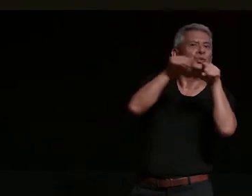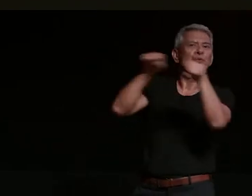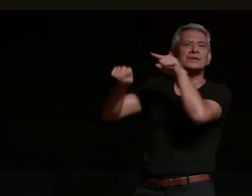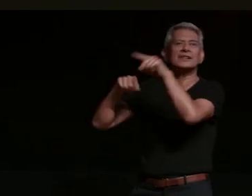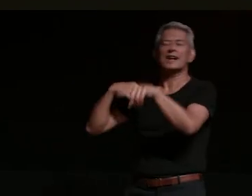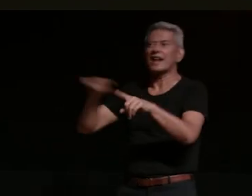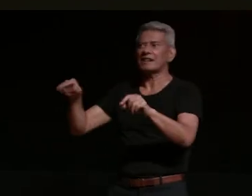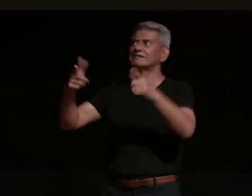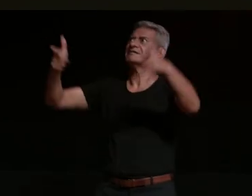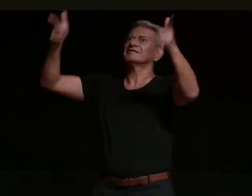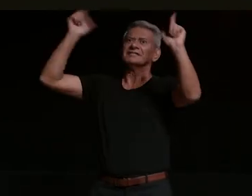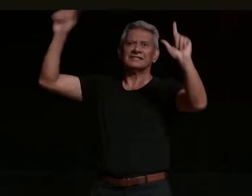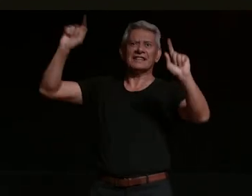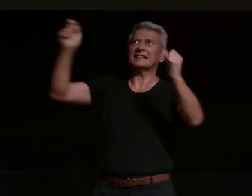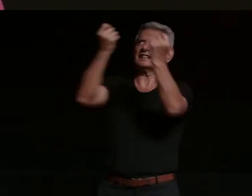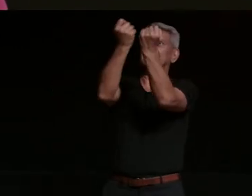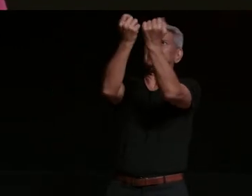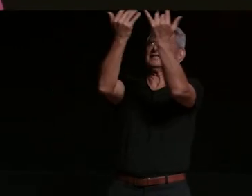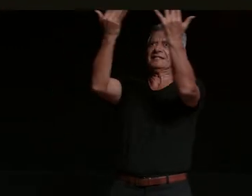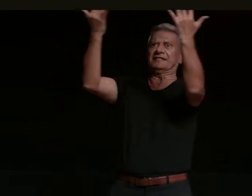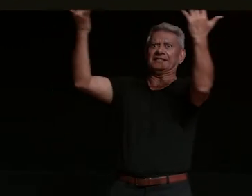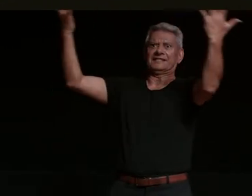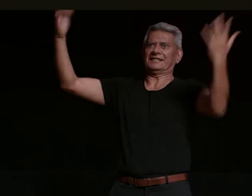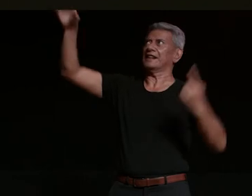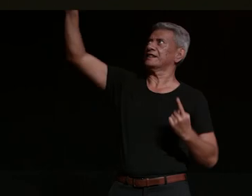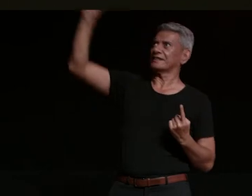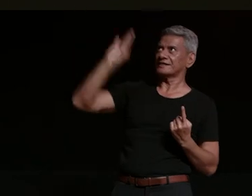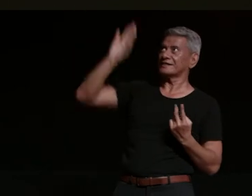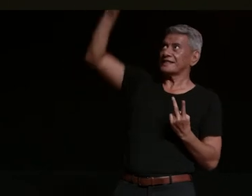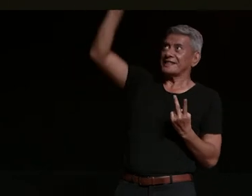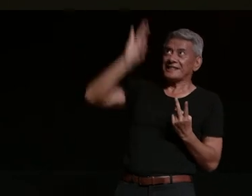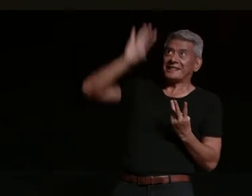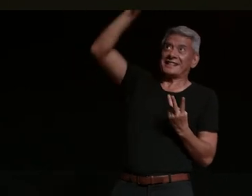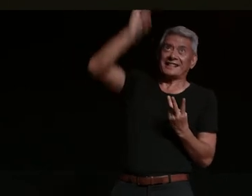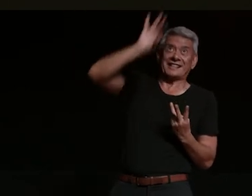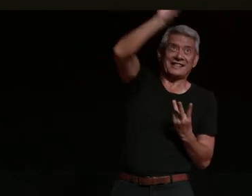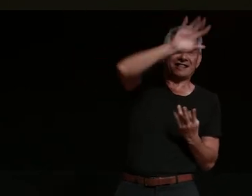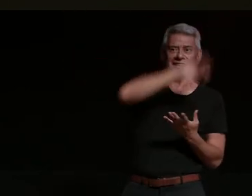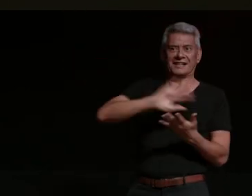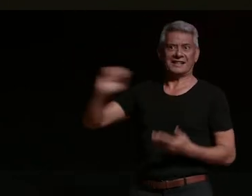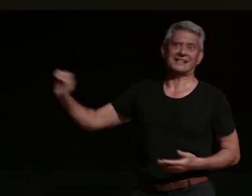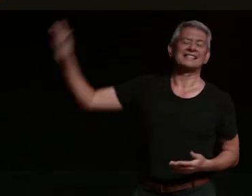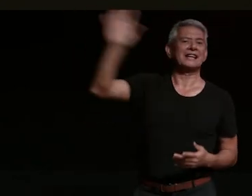in the multiplicities of the venn diagrams that i could neither ever grasp nor ever be